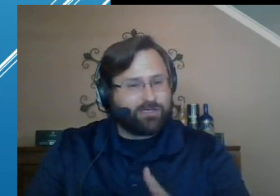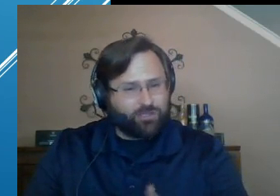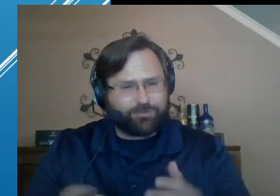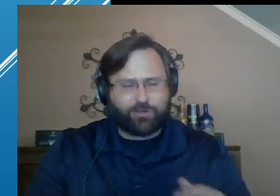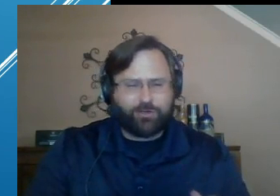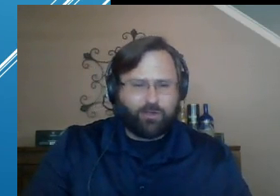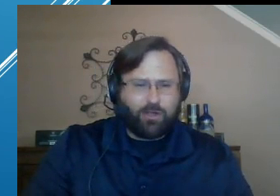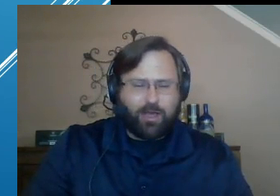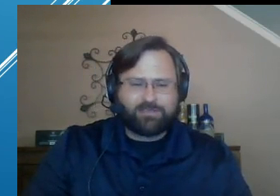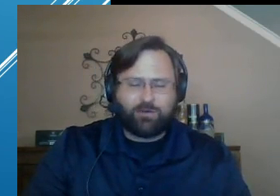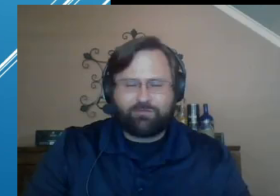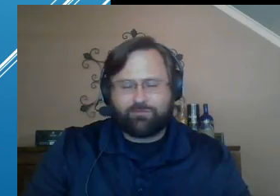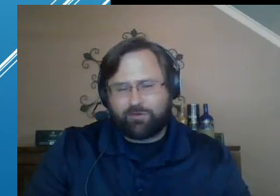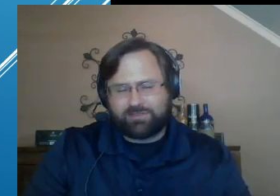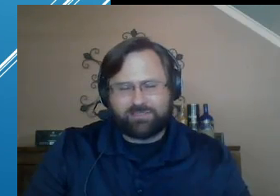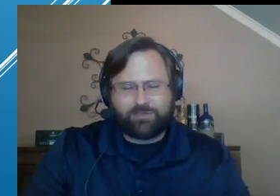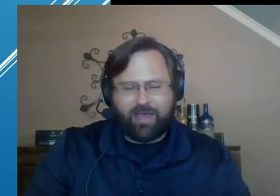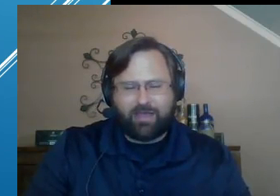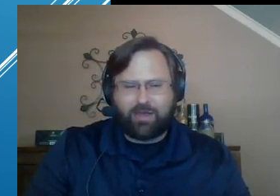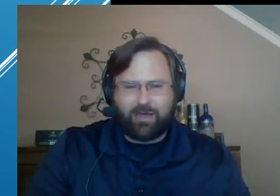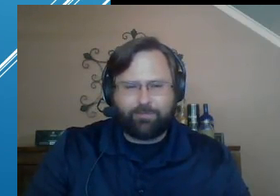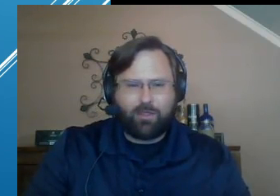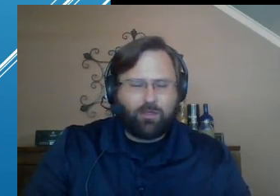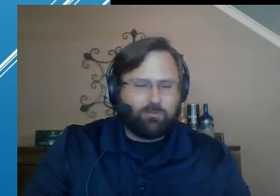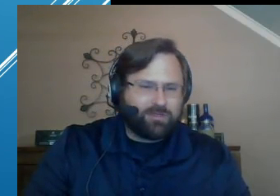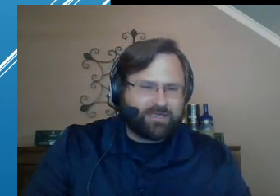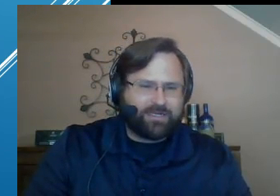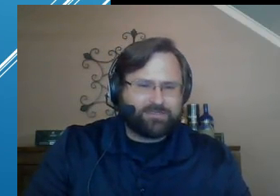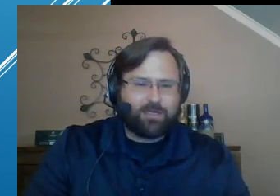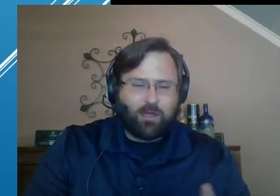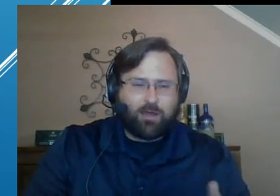descriptor so if for instance you had the sentence